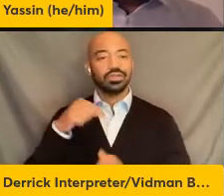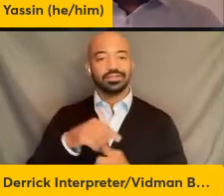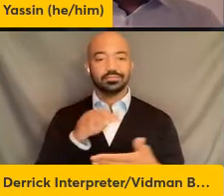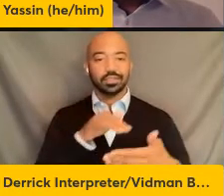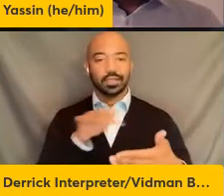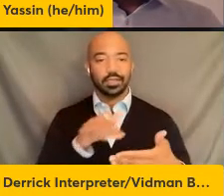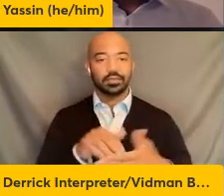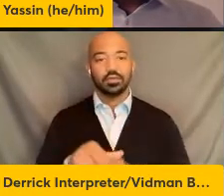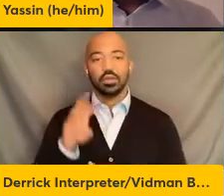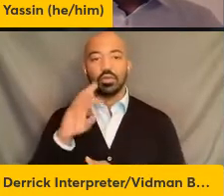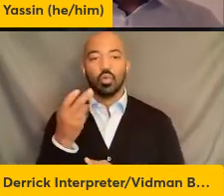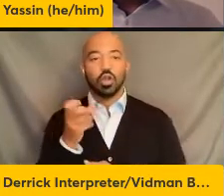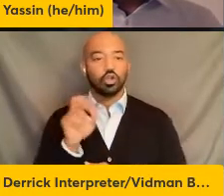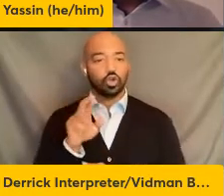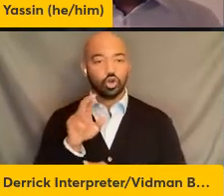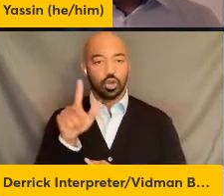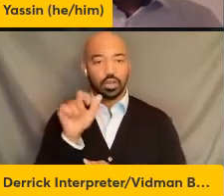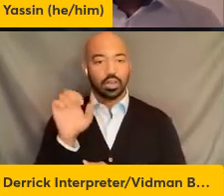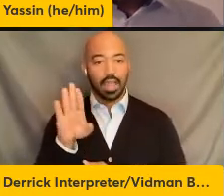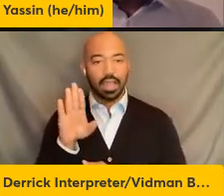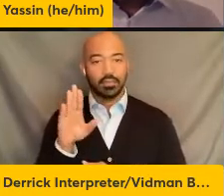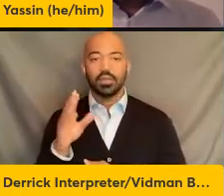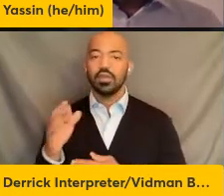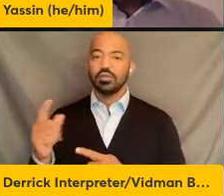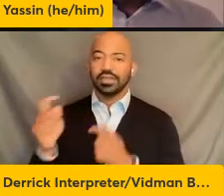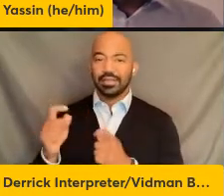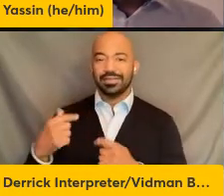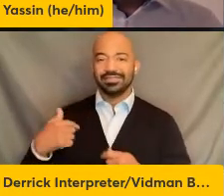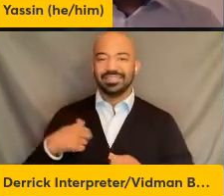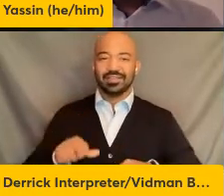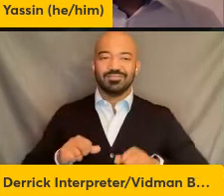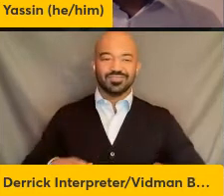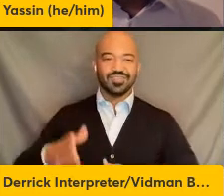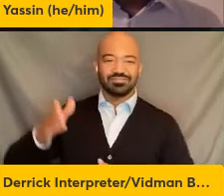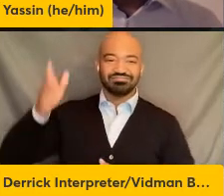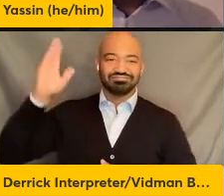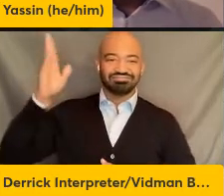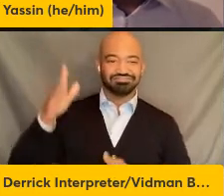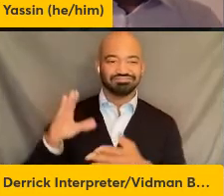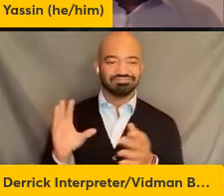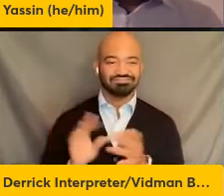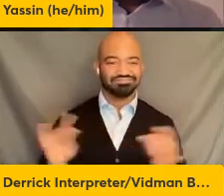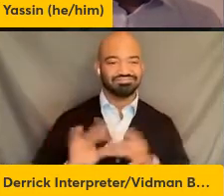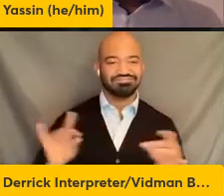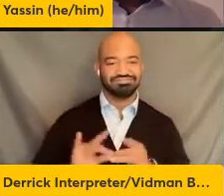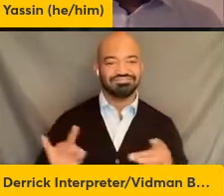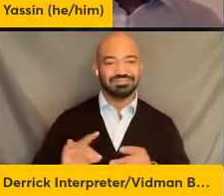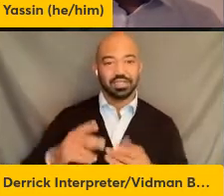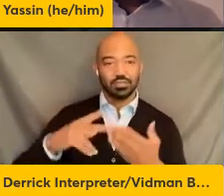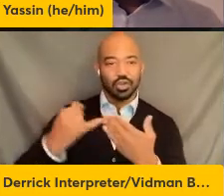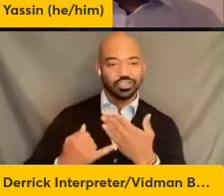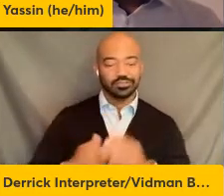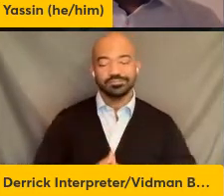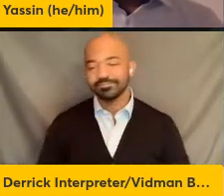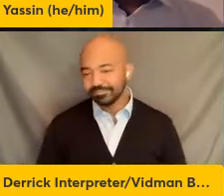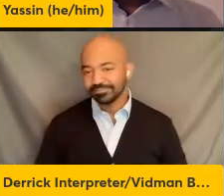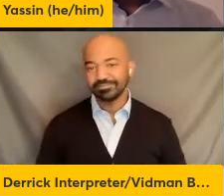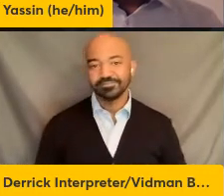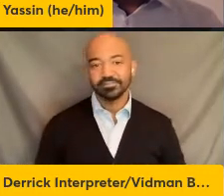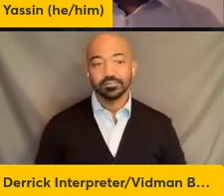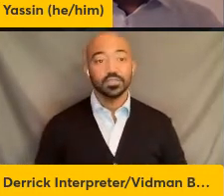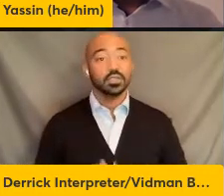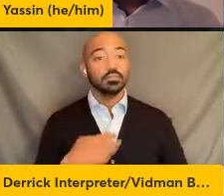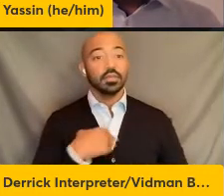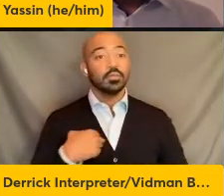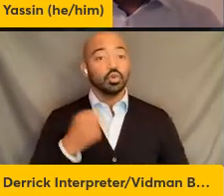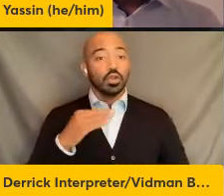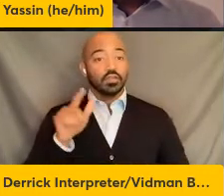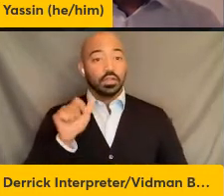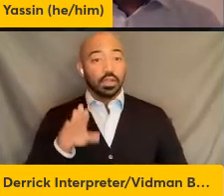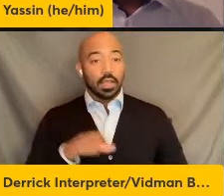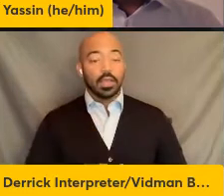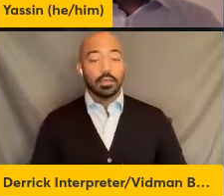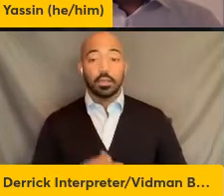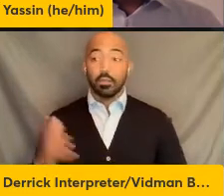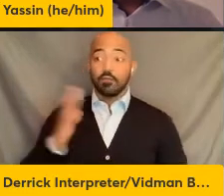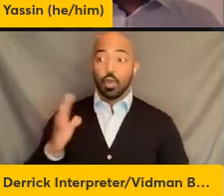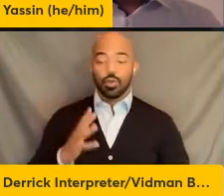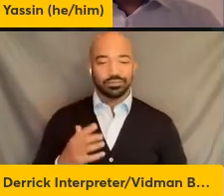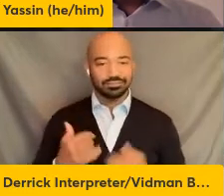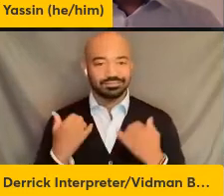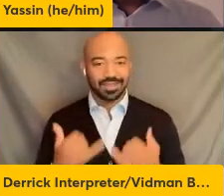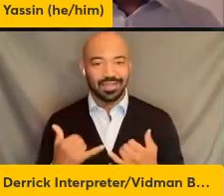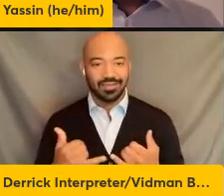walker lab, Lucy Walker, for giving me this exciting talk, this exciting project, members of the walker lab past and present the